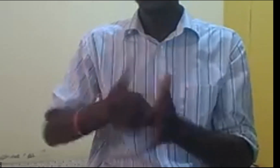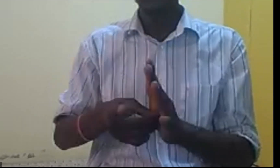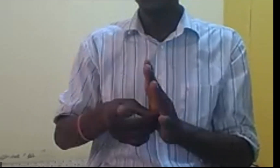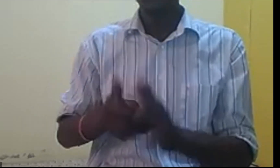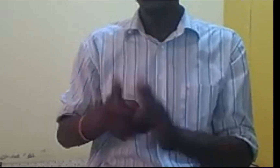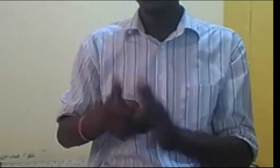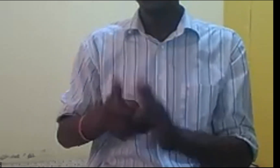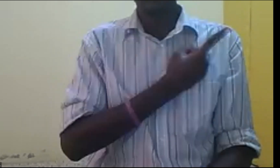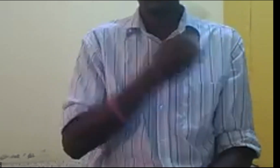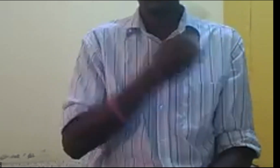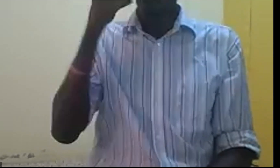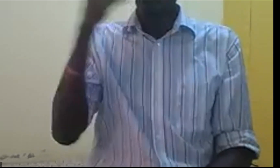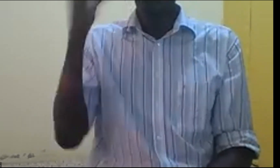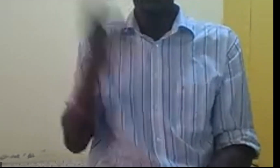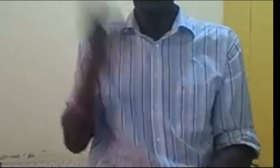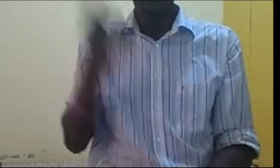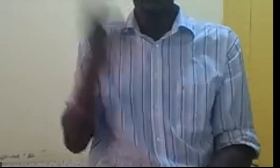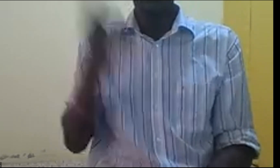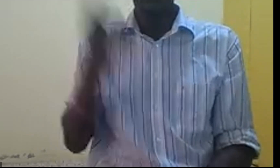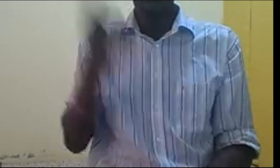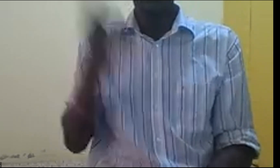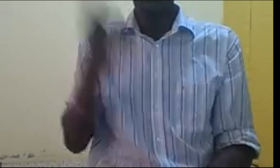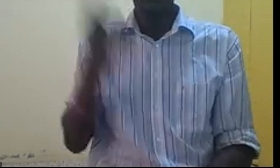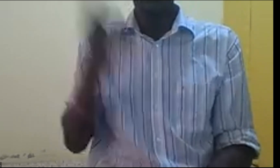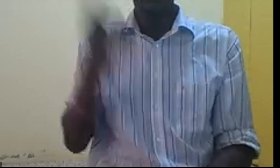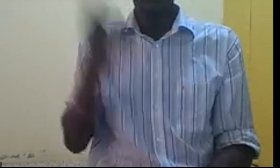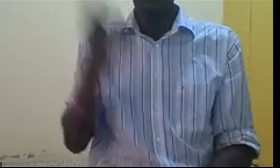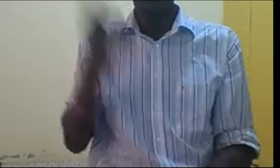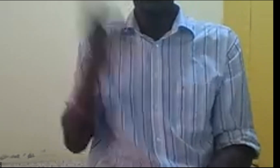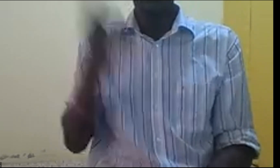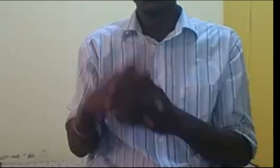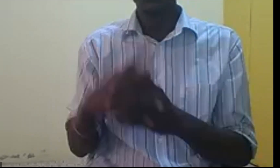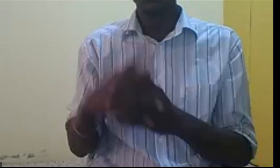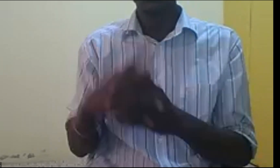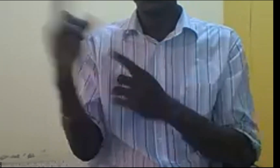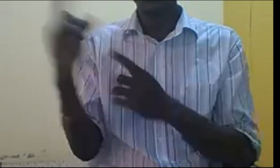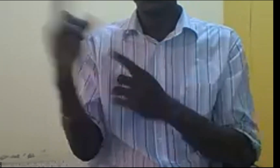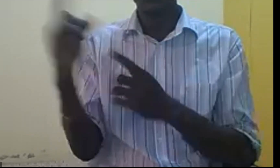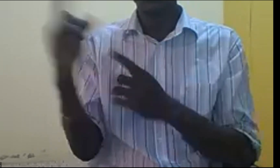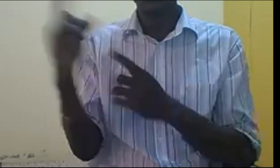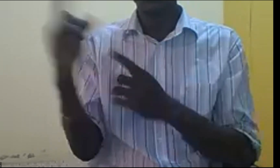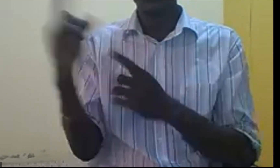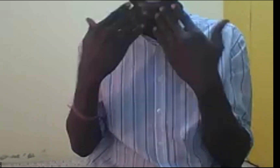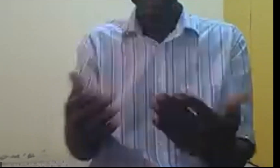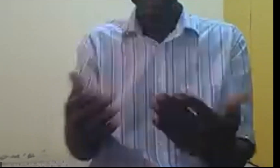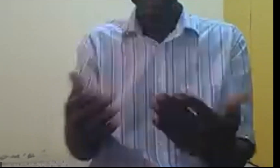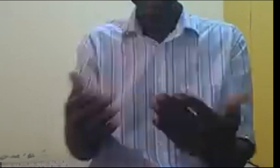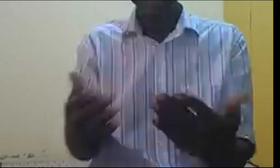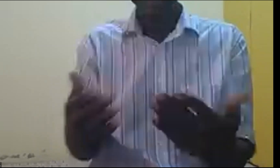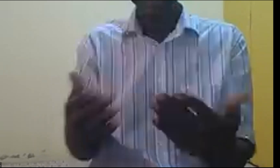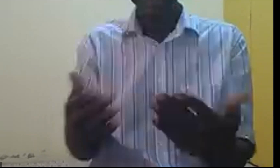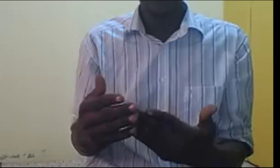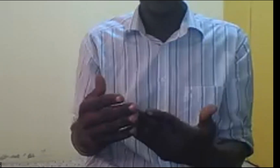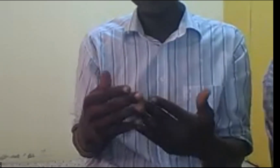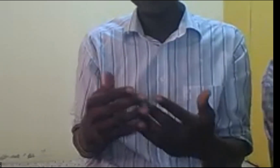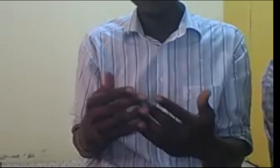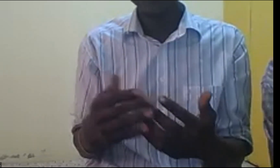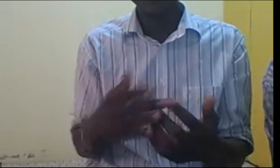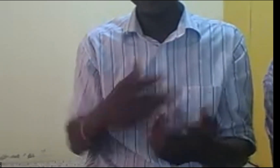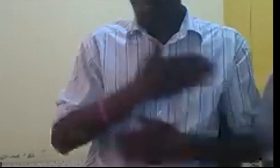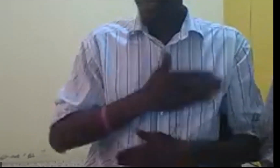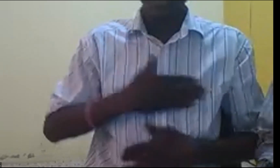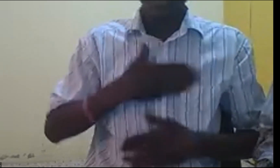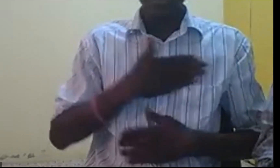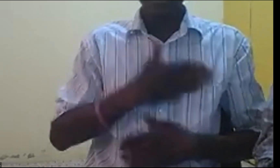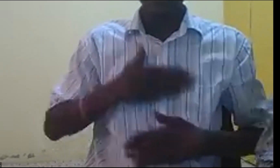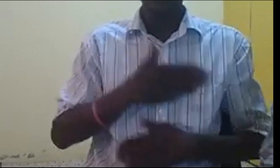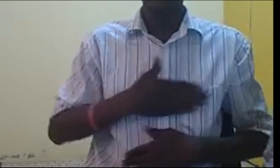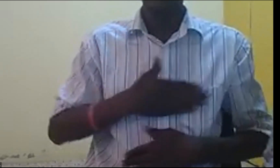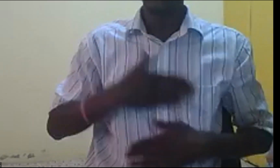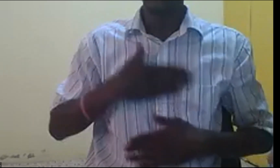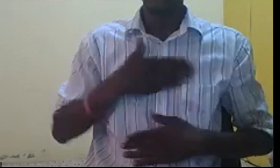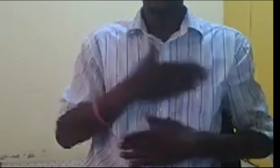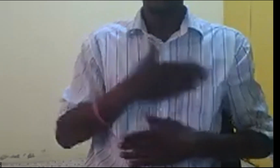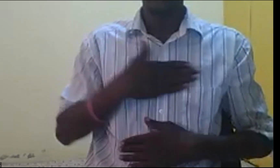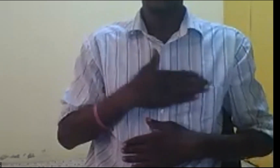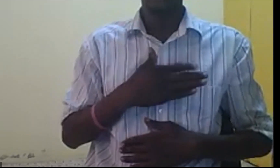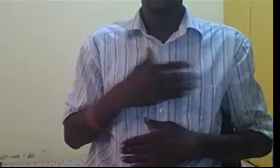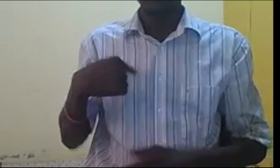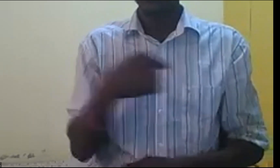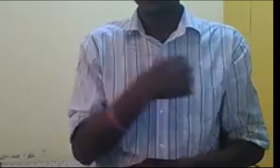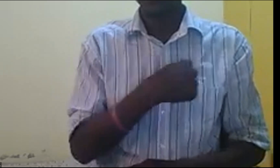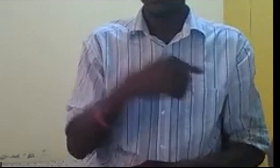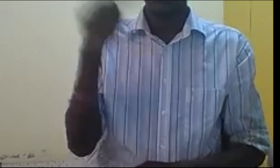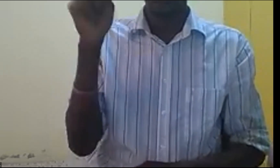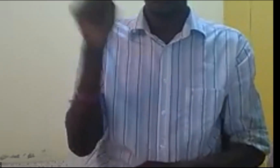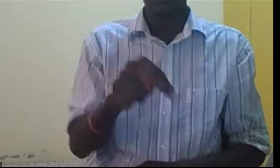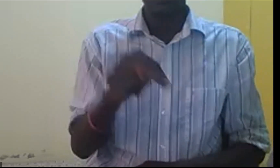People think working with persons for zability of Germany, which is a little bit expensive if we're planning from the beginning, it becomes much more easier to understand that they have a lot of control.